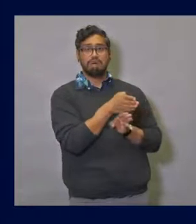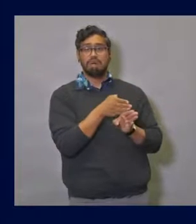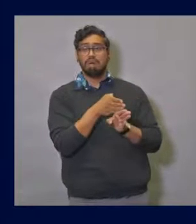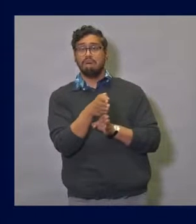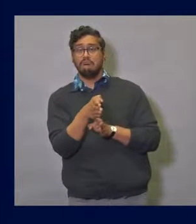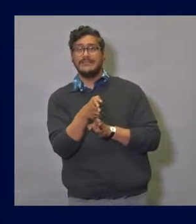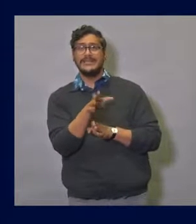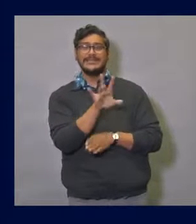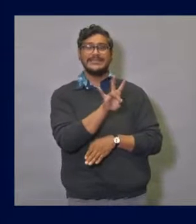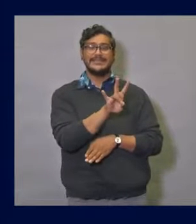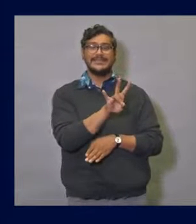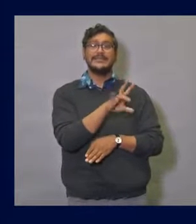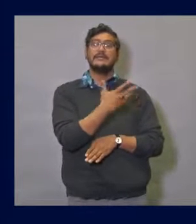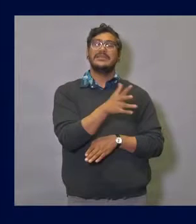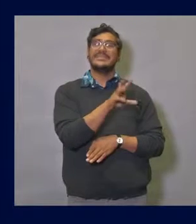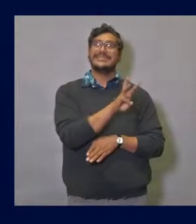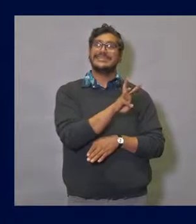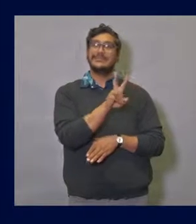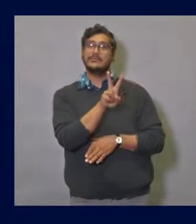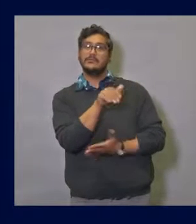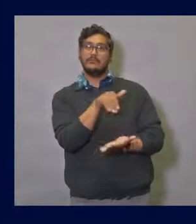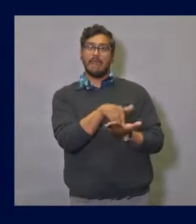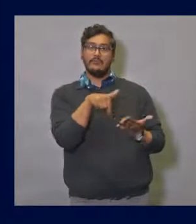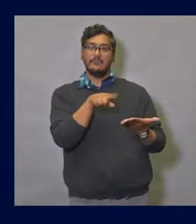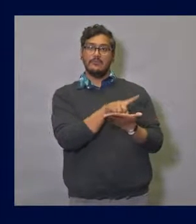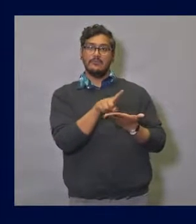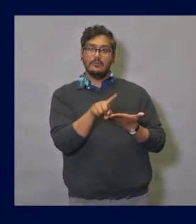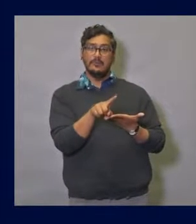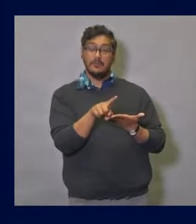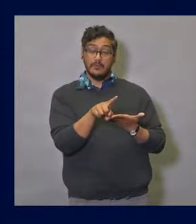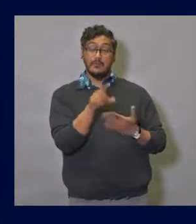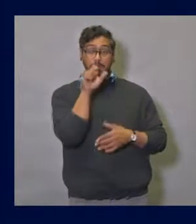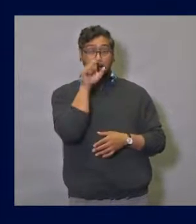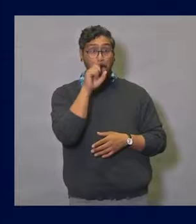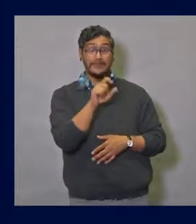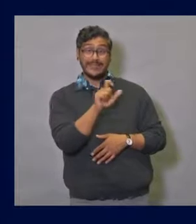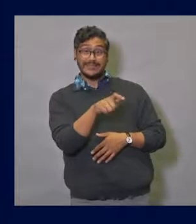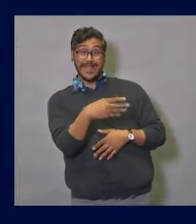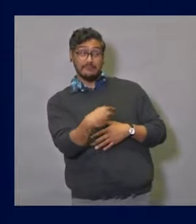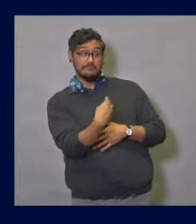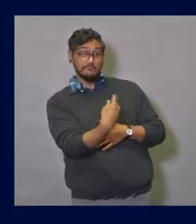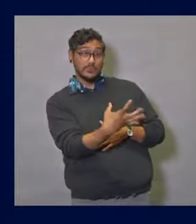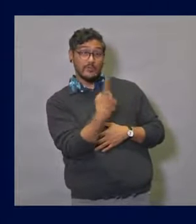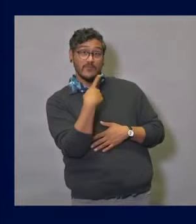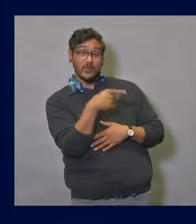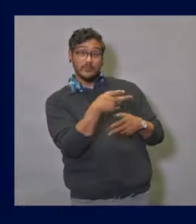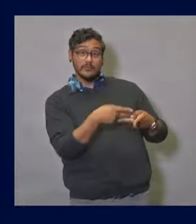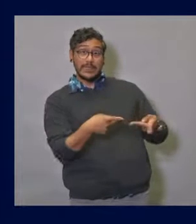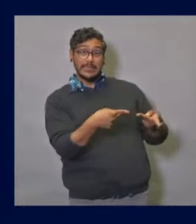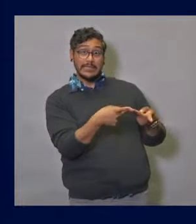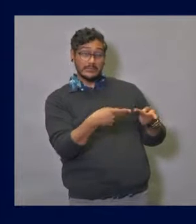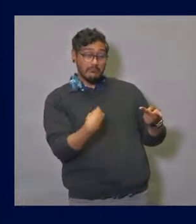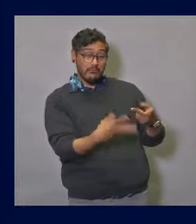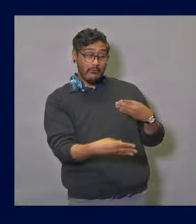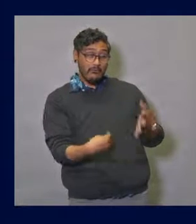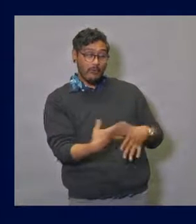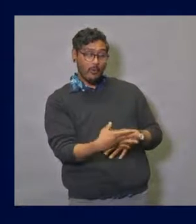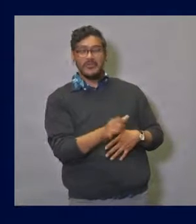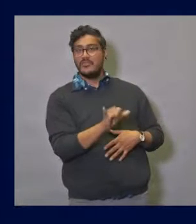SALUD CALIFICADO A NIVEL